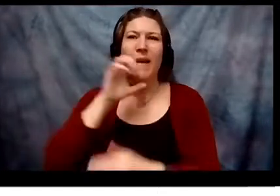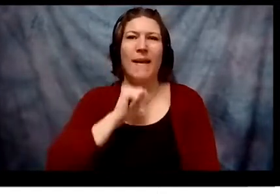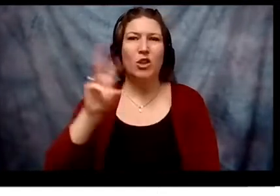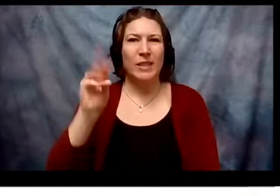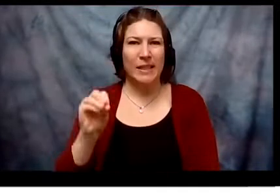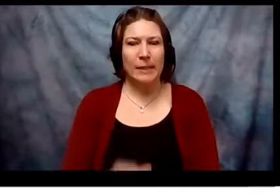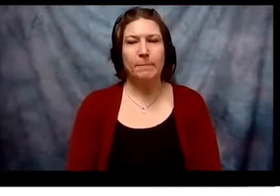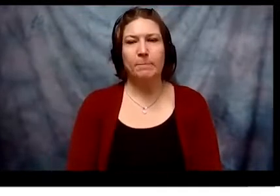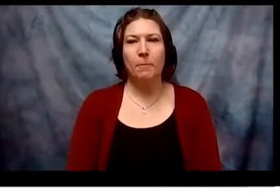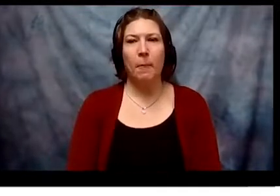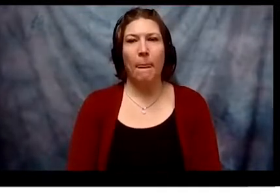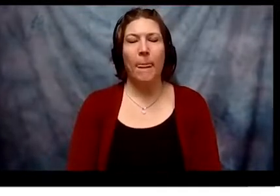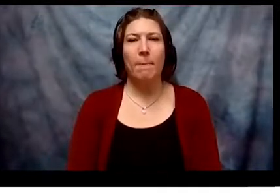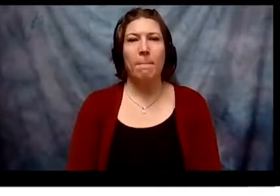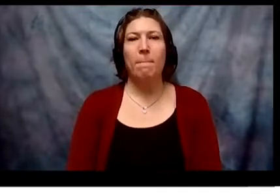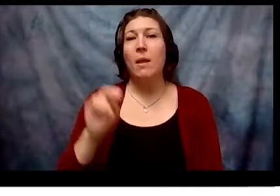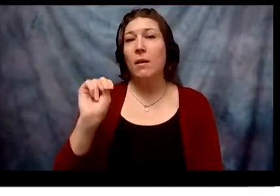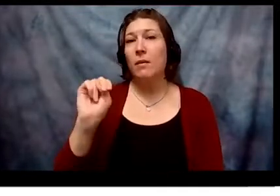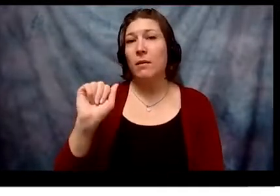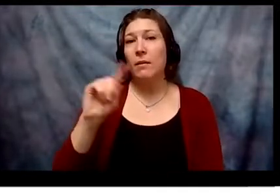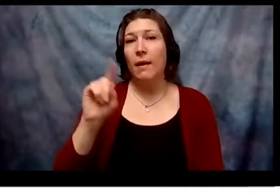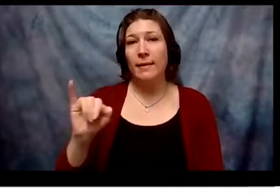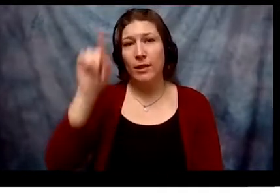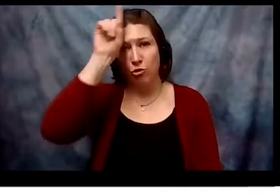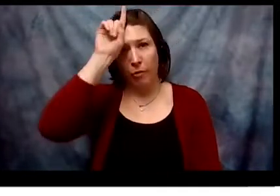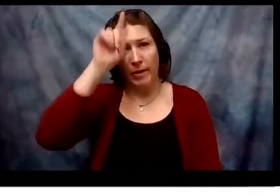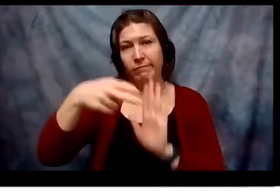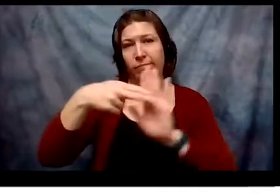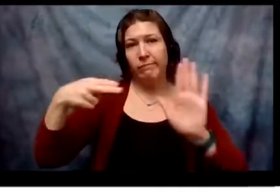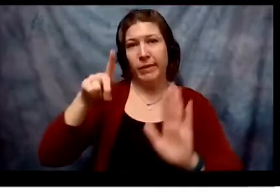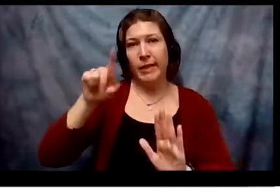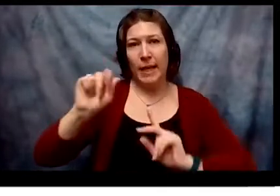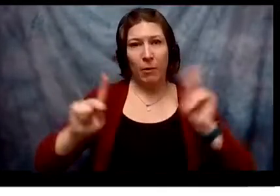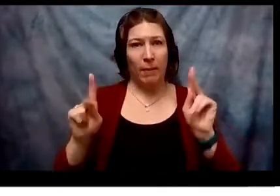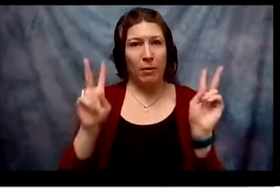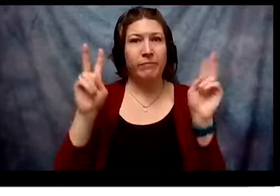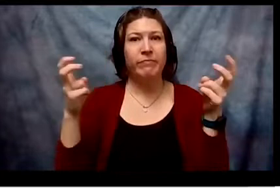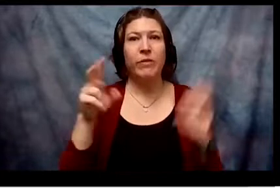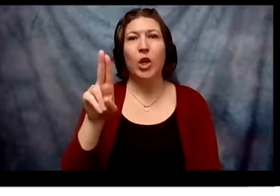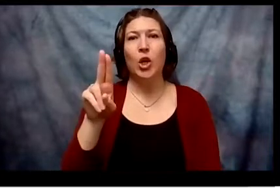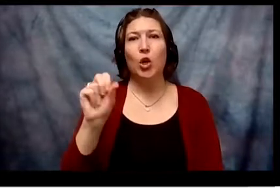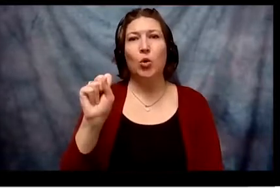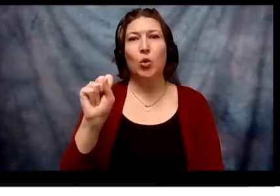Nazi Germany called disabled people, quote, "useless eaters,"